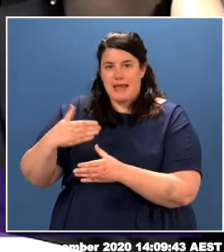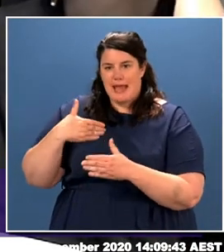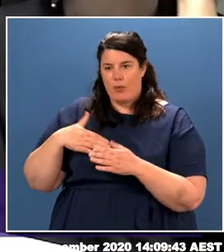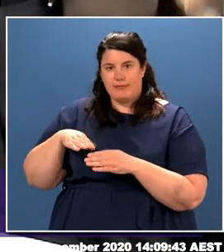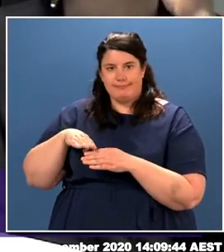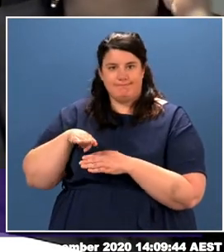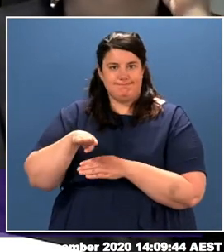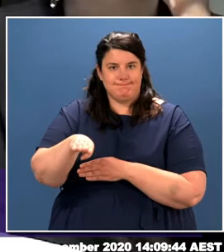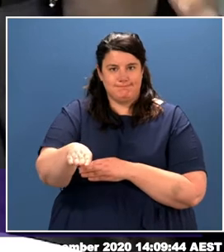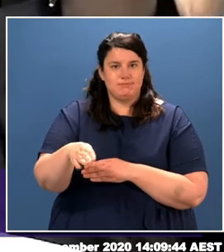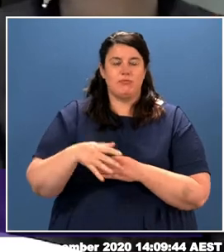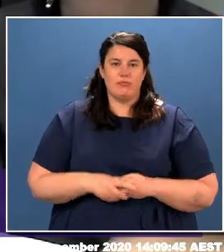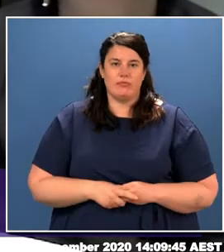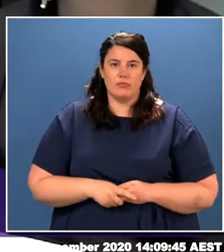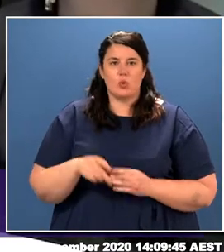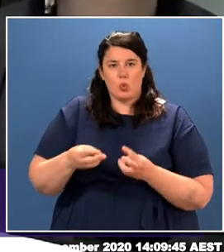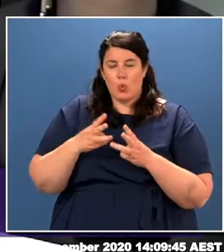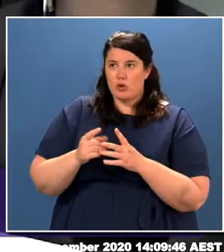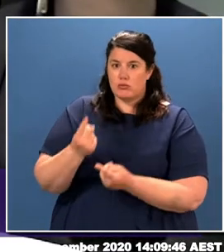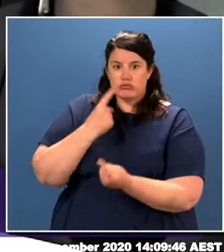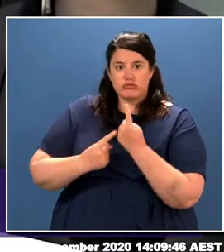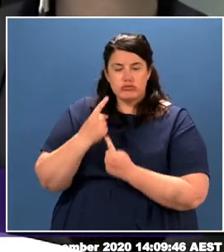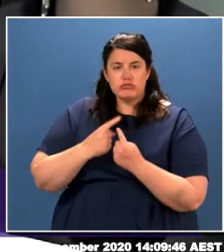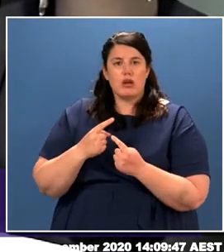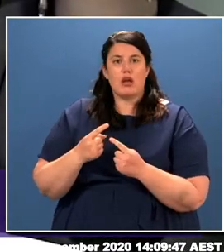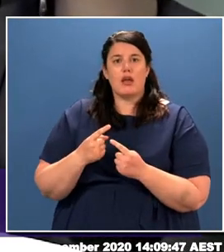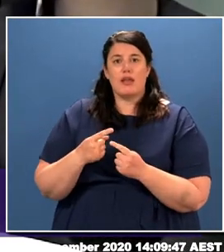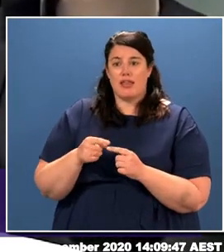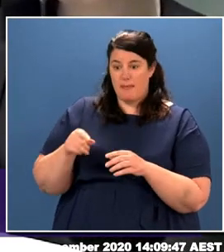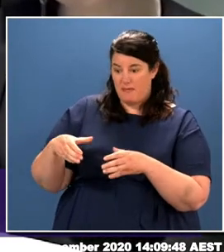And so it's a really useful tool to explain that the unique stresses that